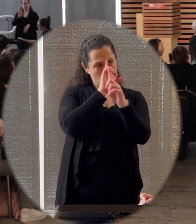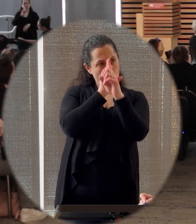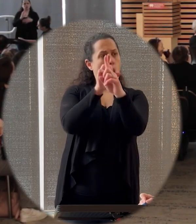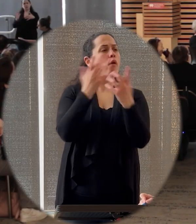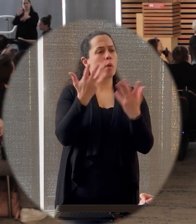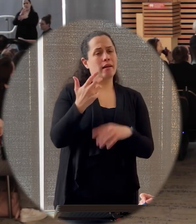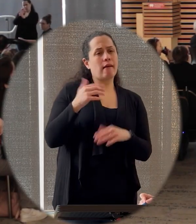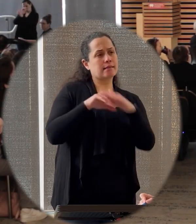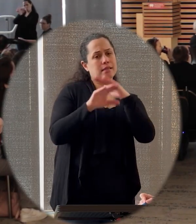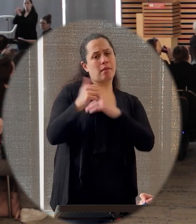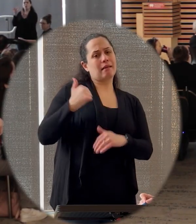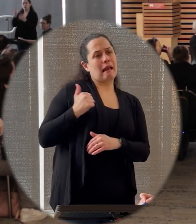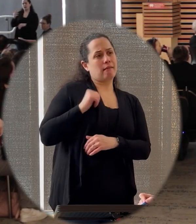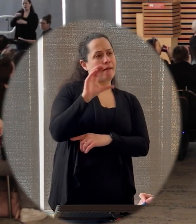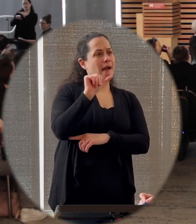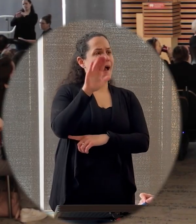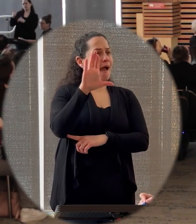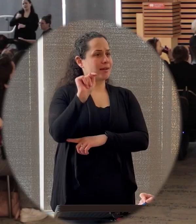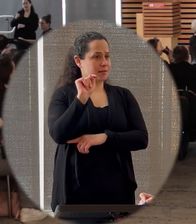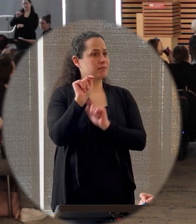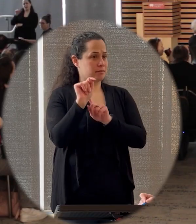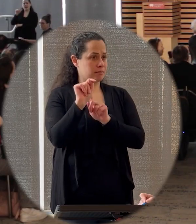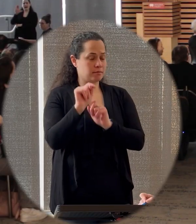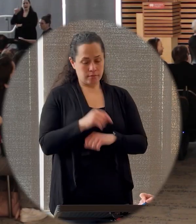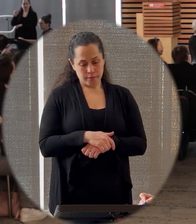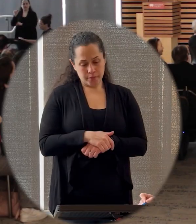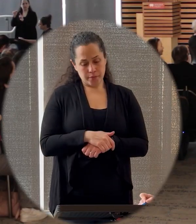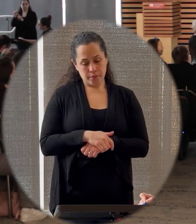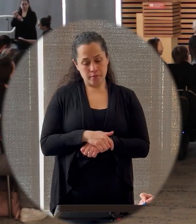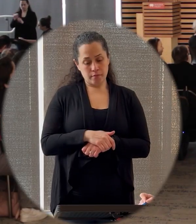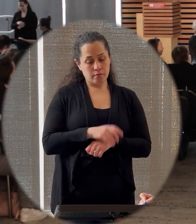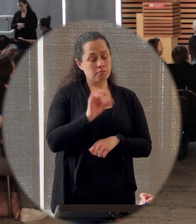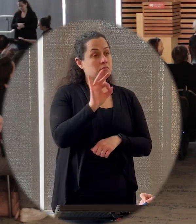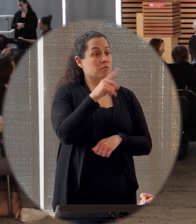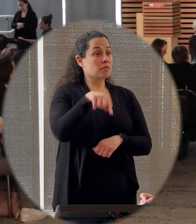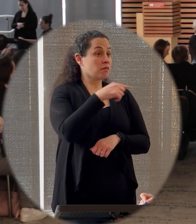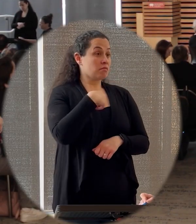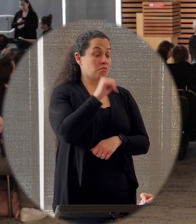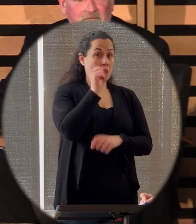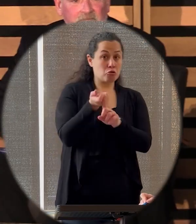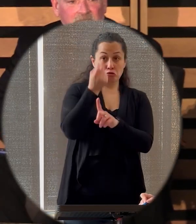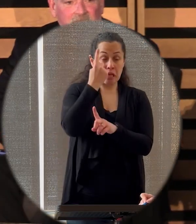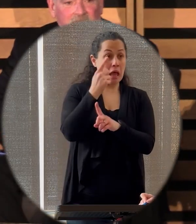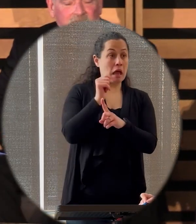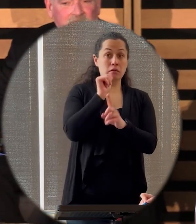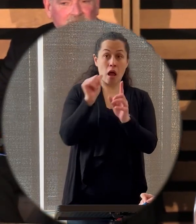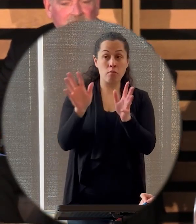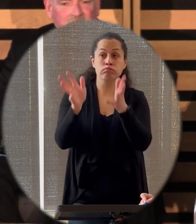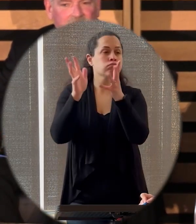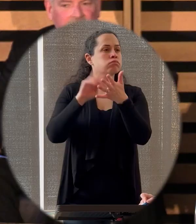the Accessible Canada Act. And if we don't get that right, then nothing else will matter. So,